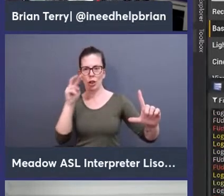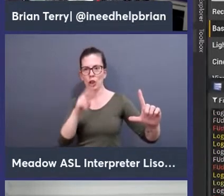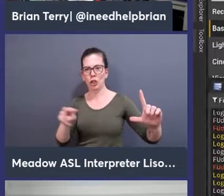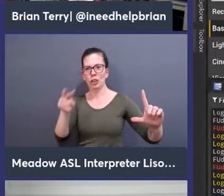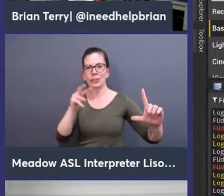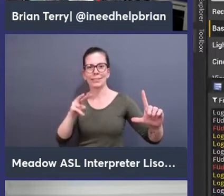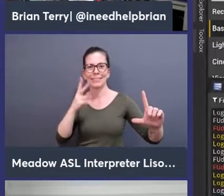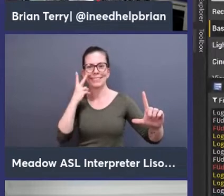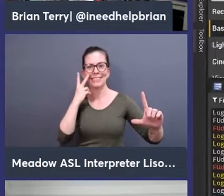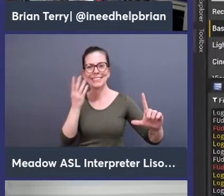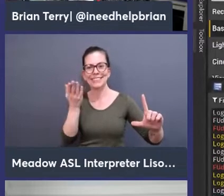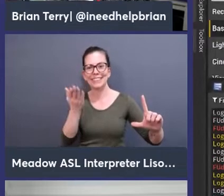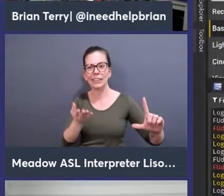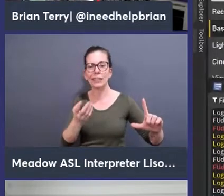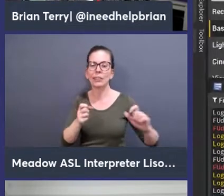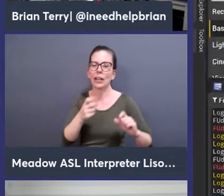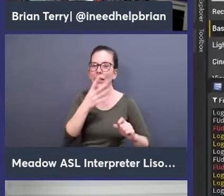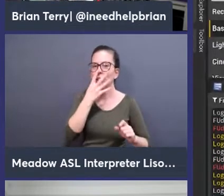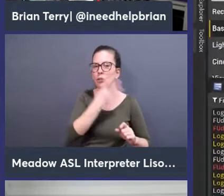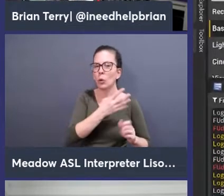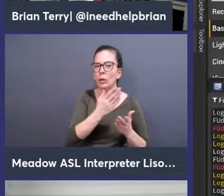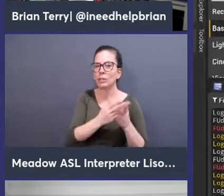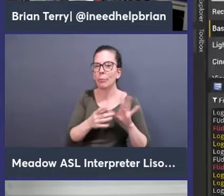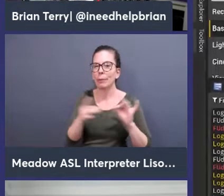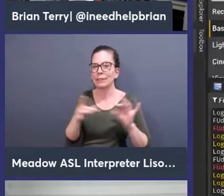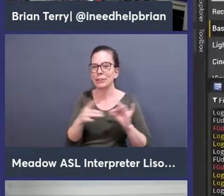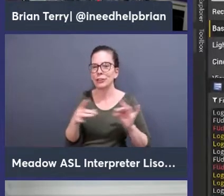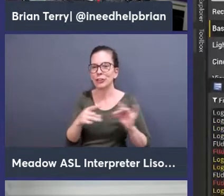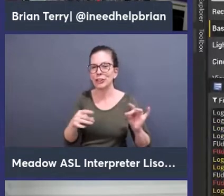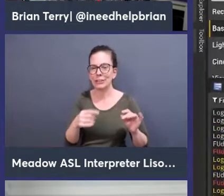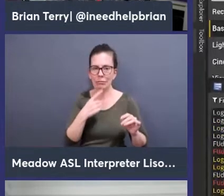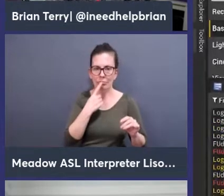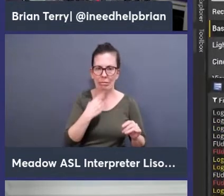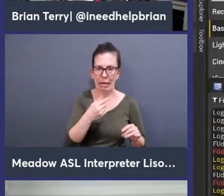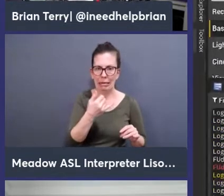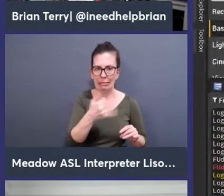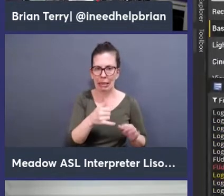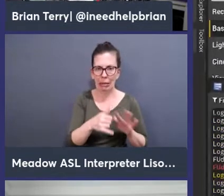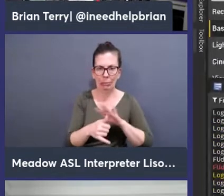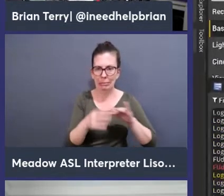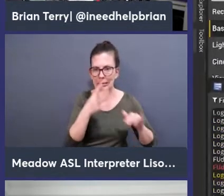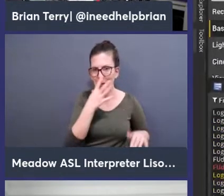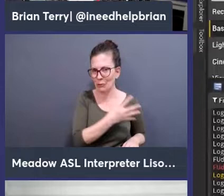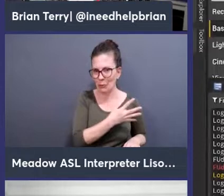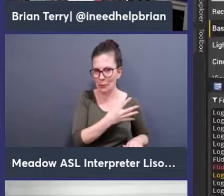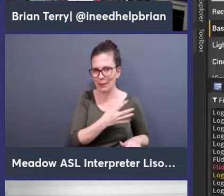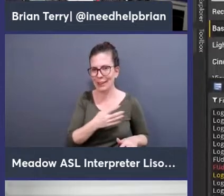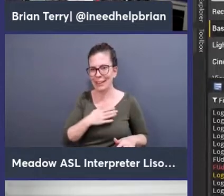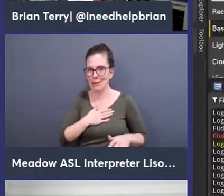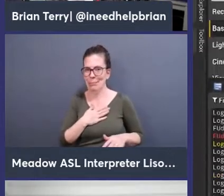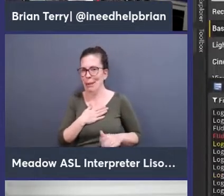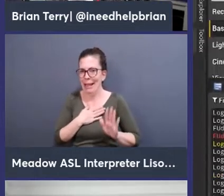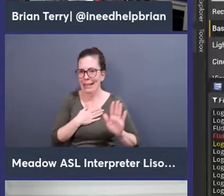ignore some of those messages which are red and yellow for now. There are some things to do with my connectivity